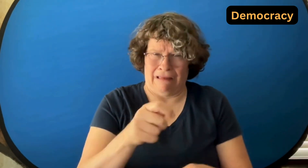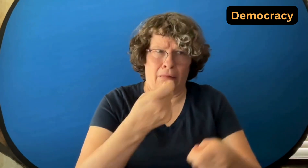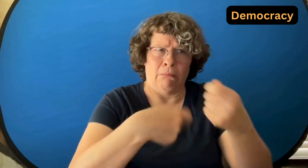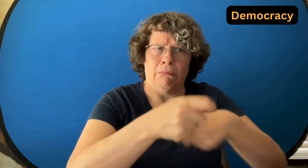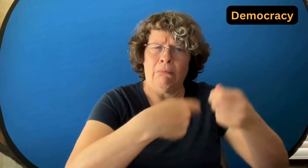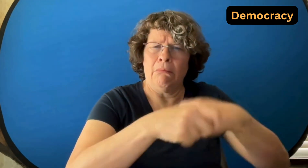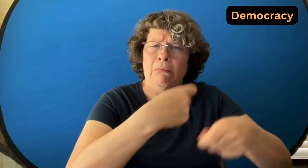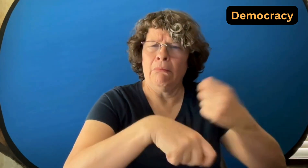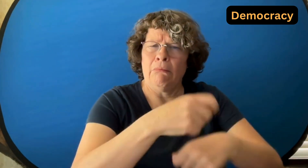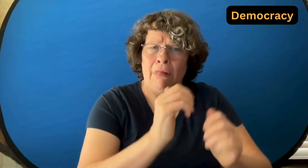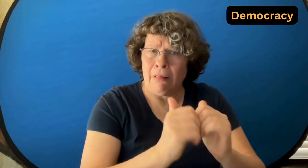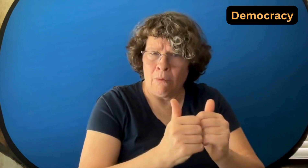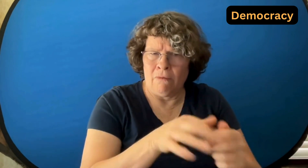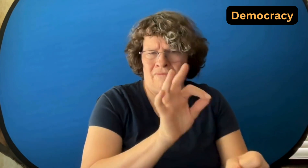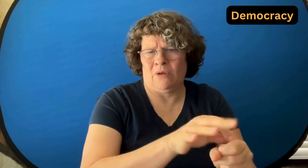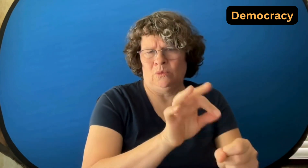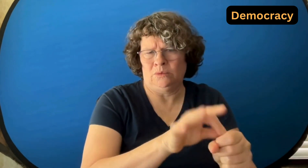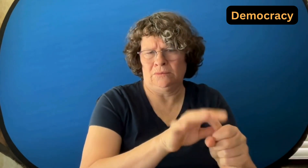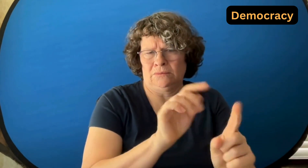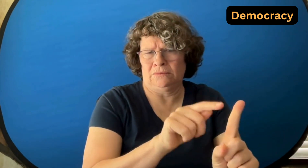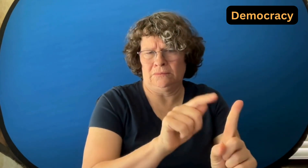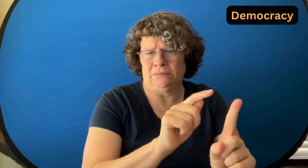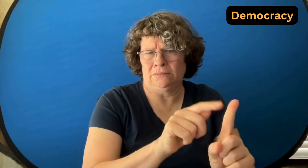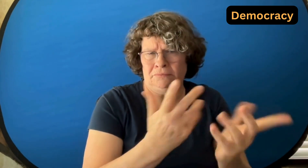they can be changed by voting.